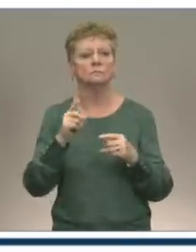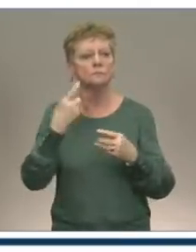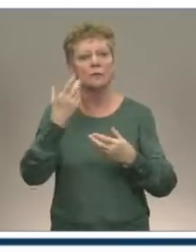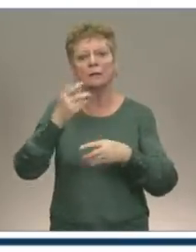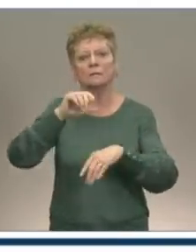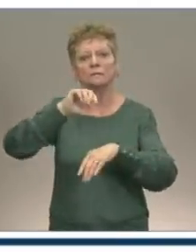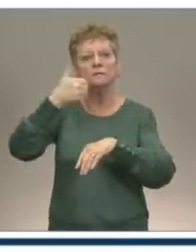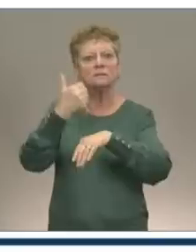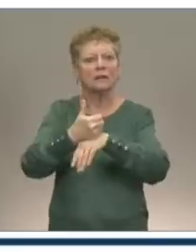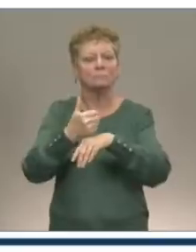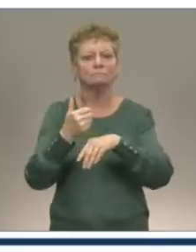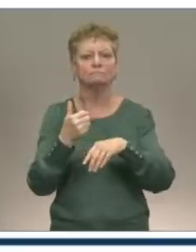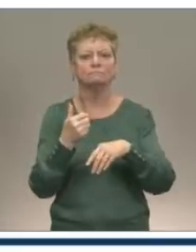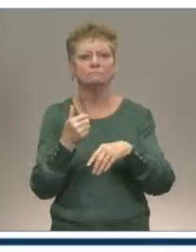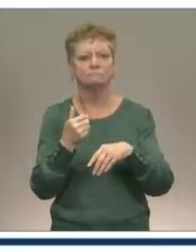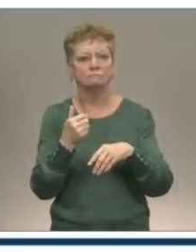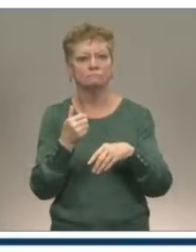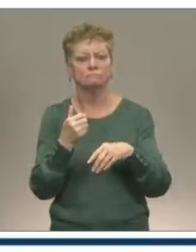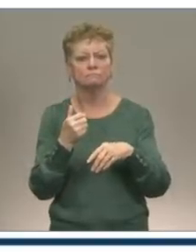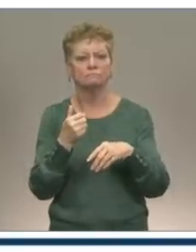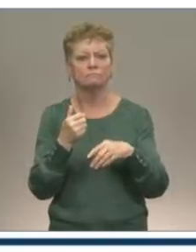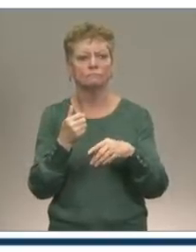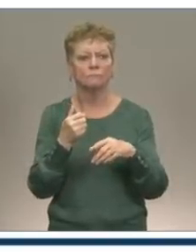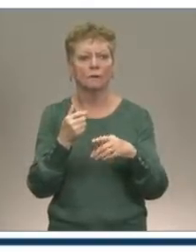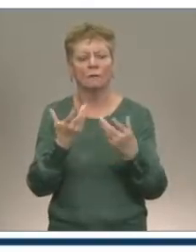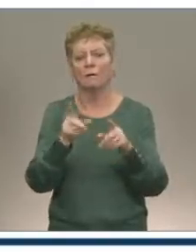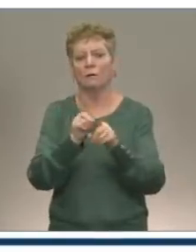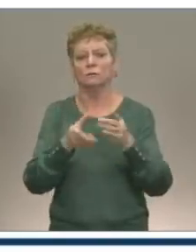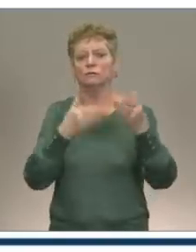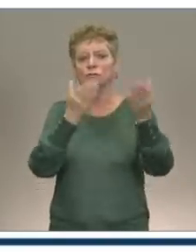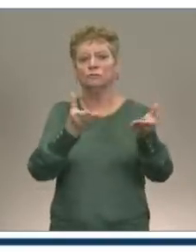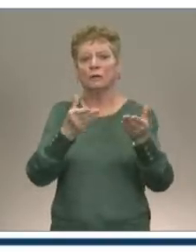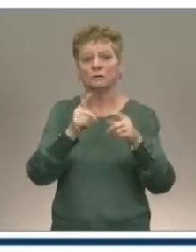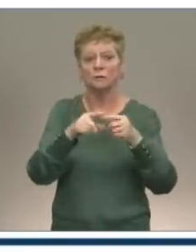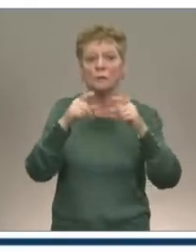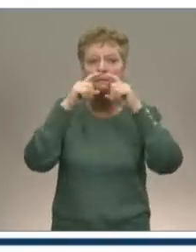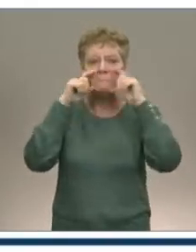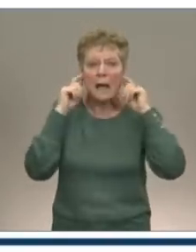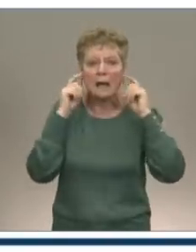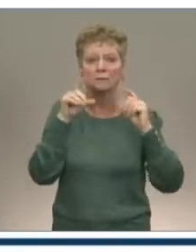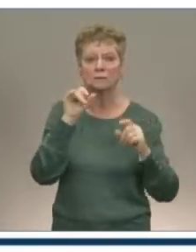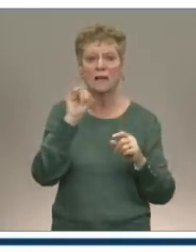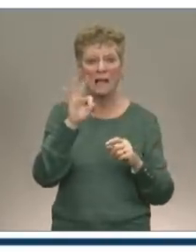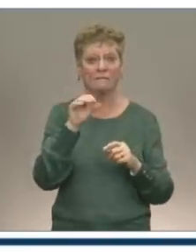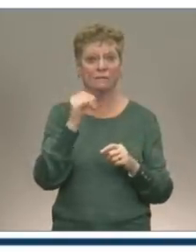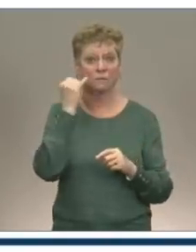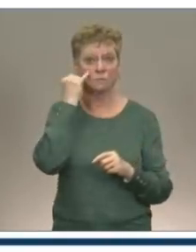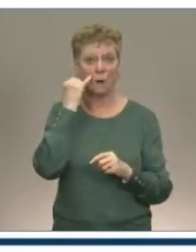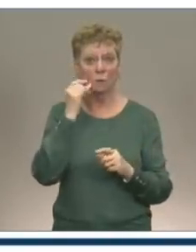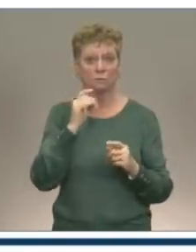entry point and we do recommend wearing masks if you're in close contact with people outside your